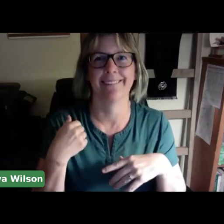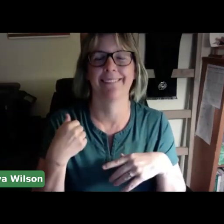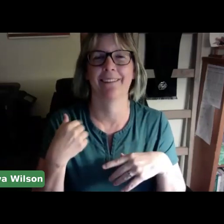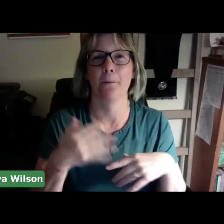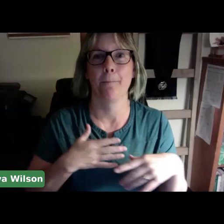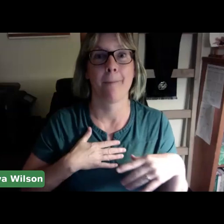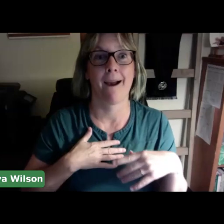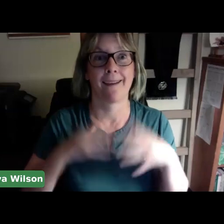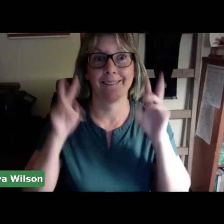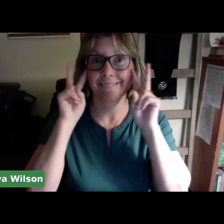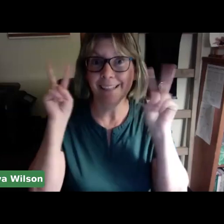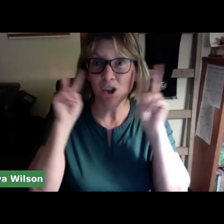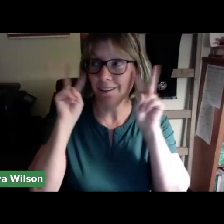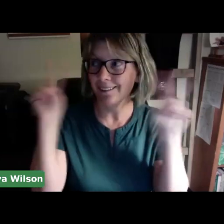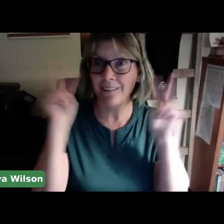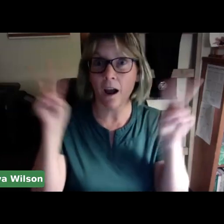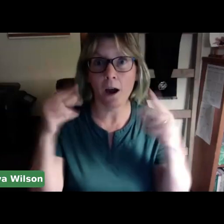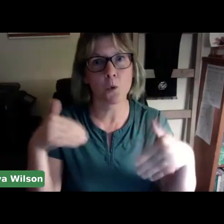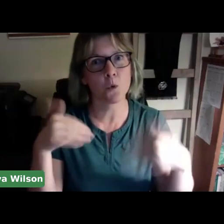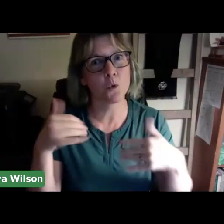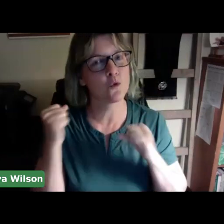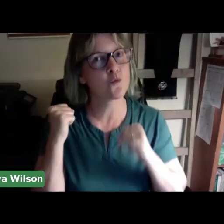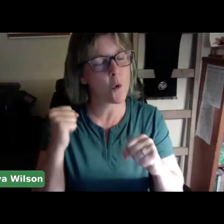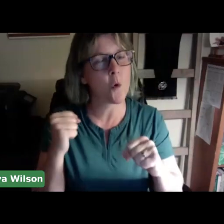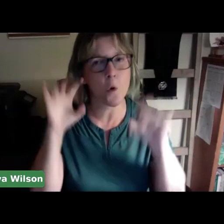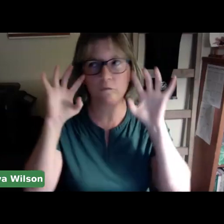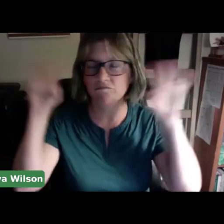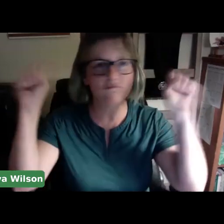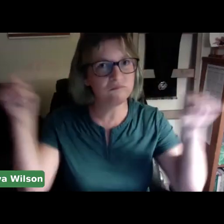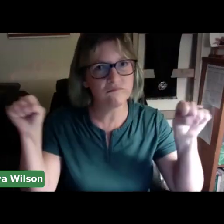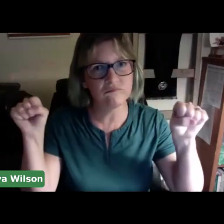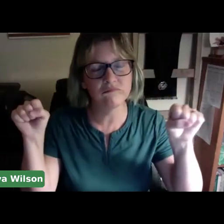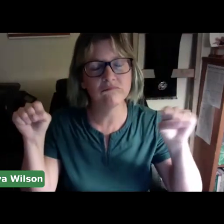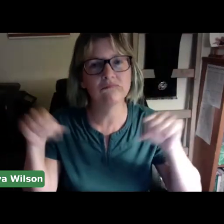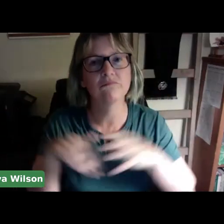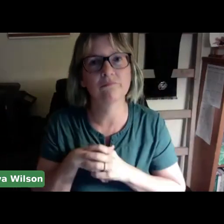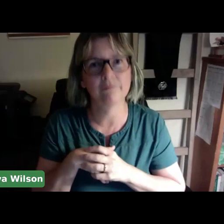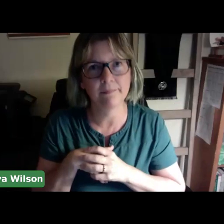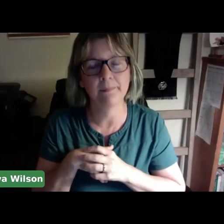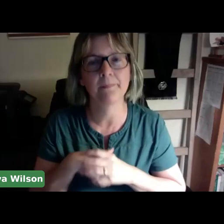I'm in it. I'm you know, facing off with the rock. And it's my peripherals are great.